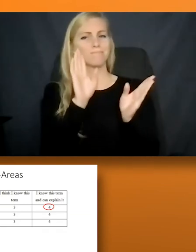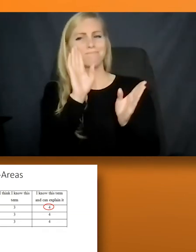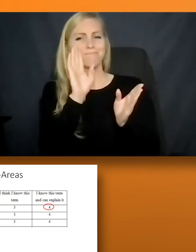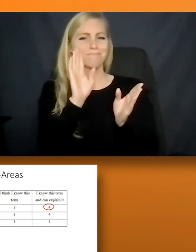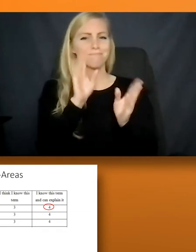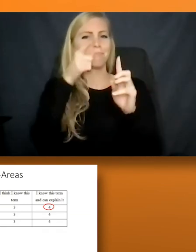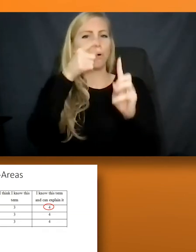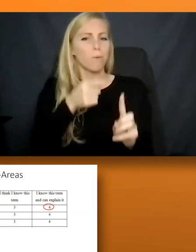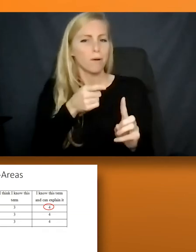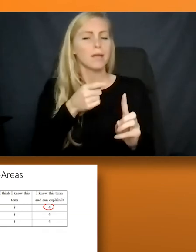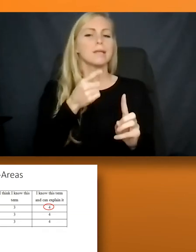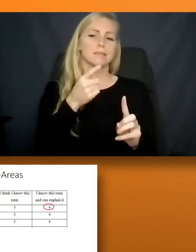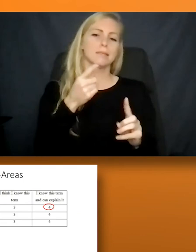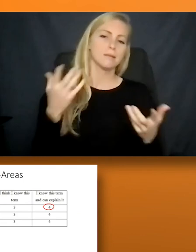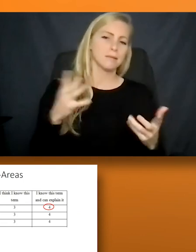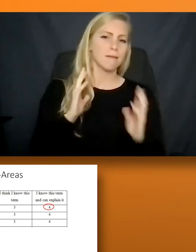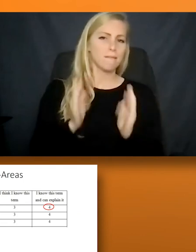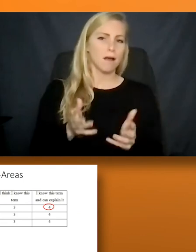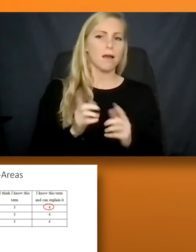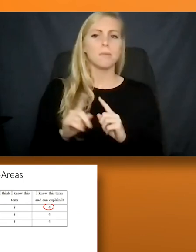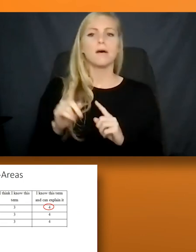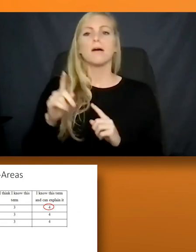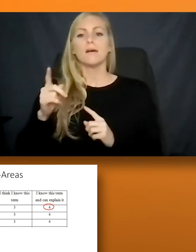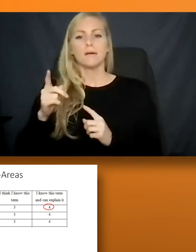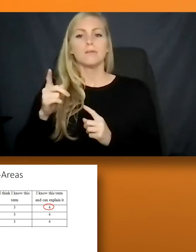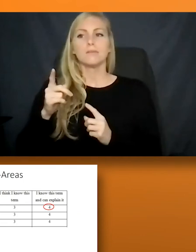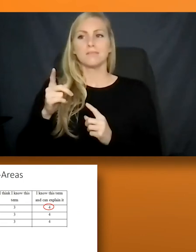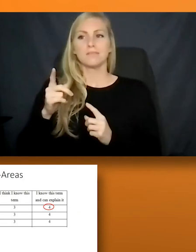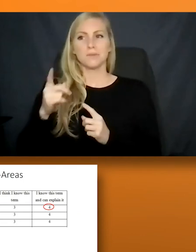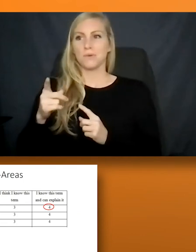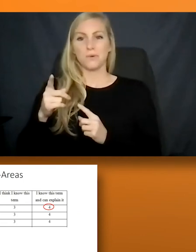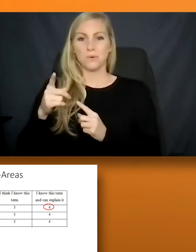about content-area reading because it just is not going to give you the understanding